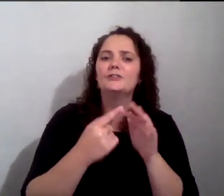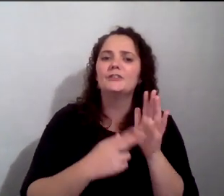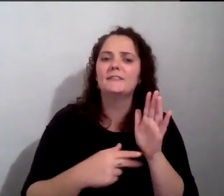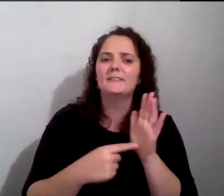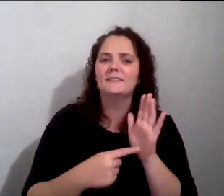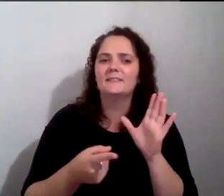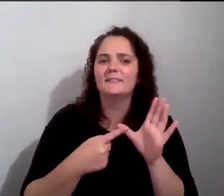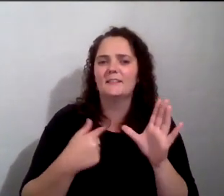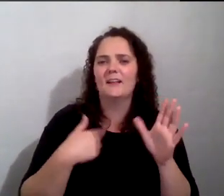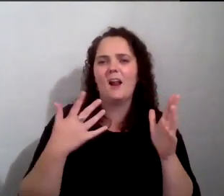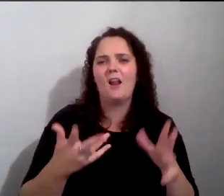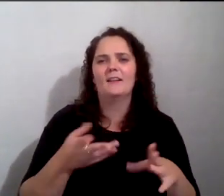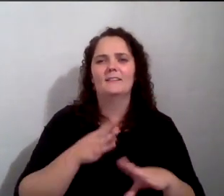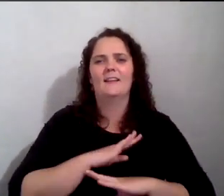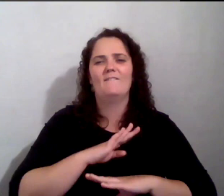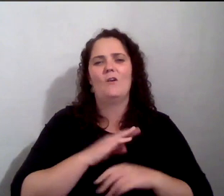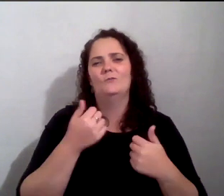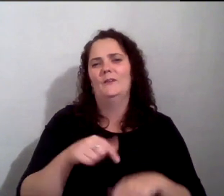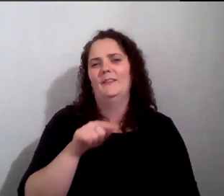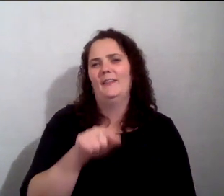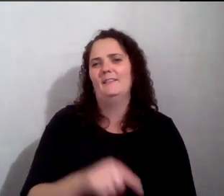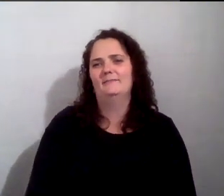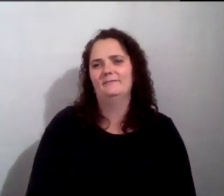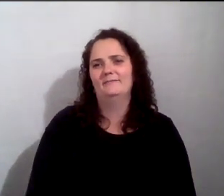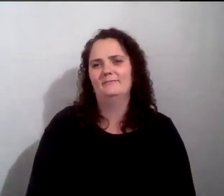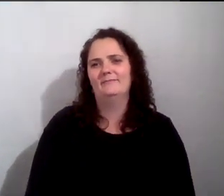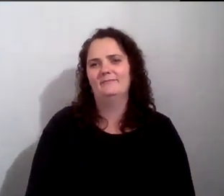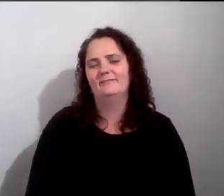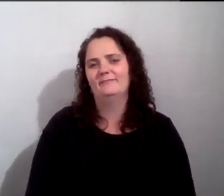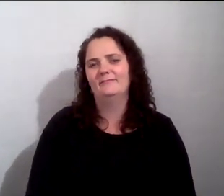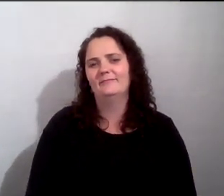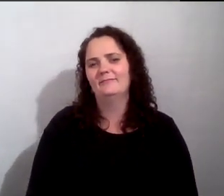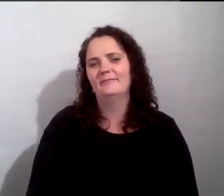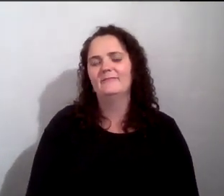magenta underneath. I got a lot of satisfaction with that and it'll